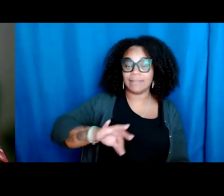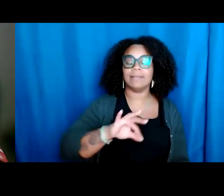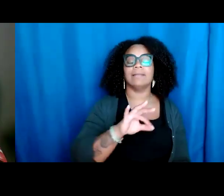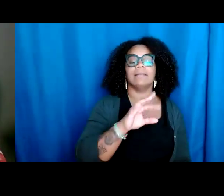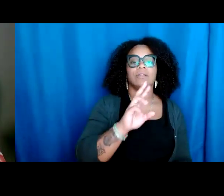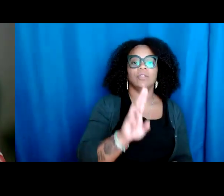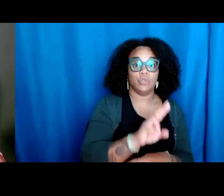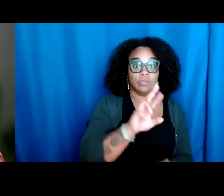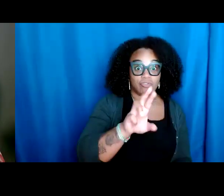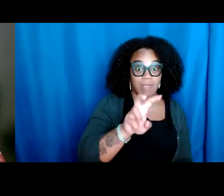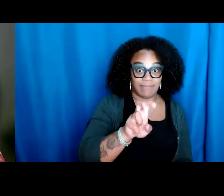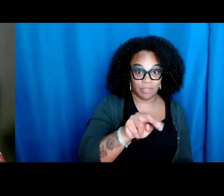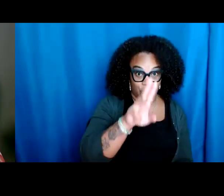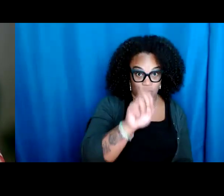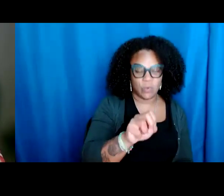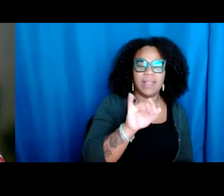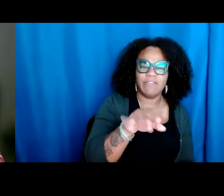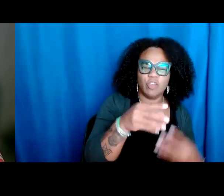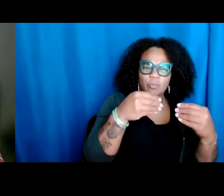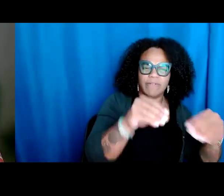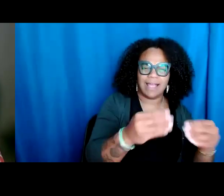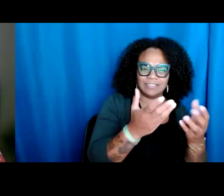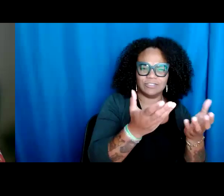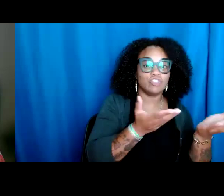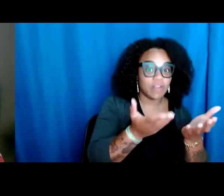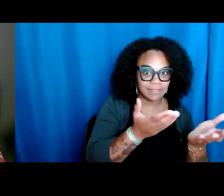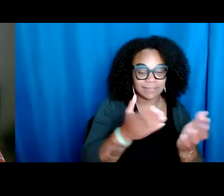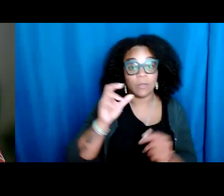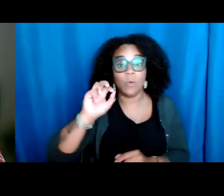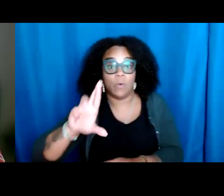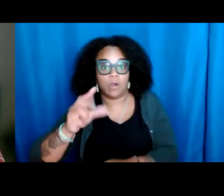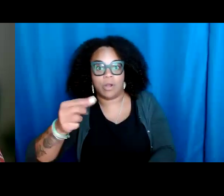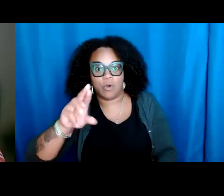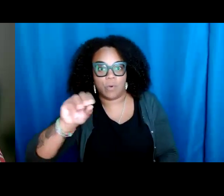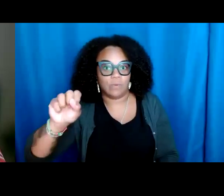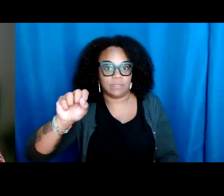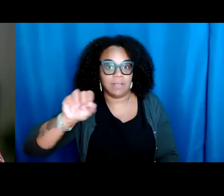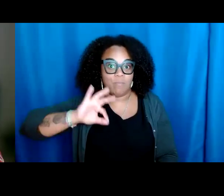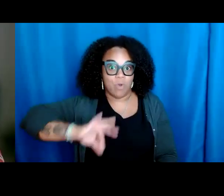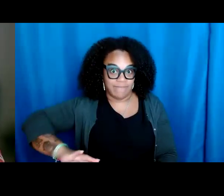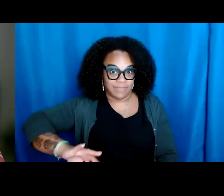if you provide services, or you will use your gross profit if you are selling products,